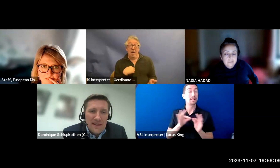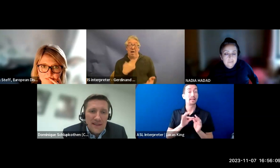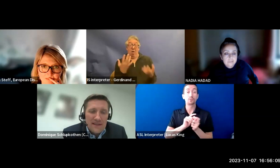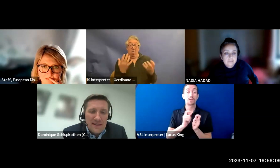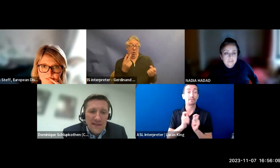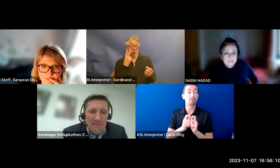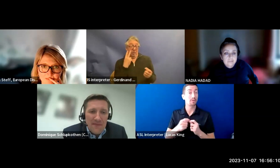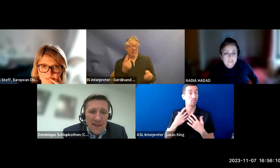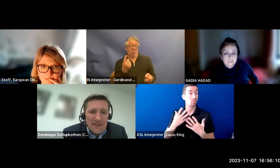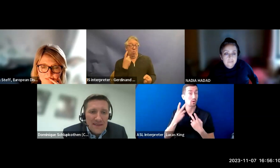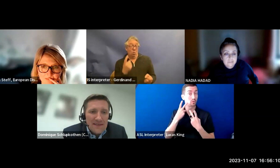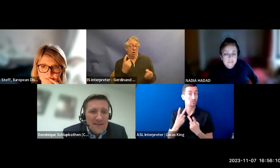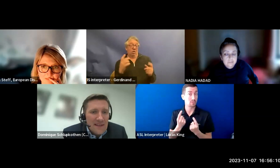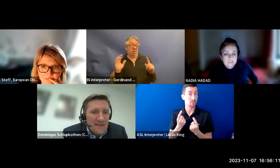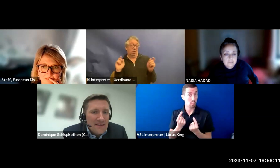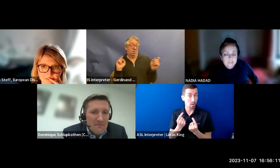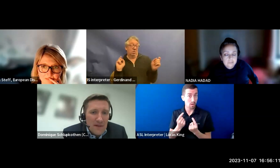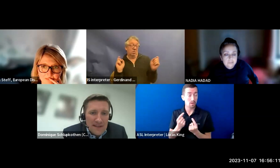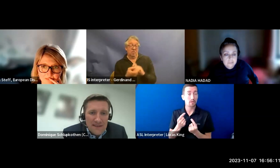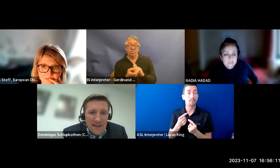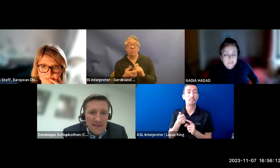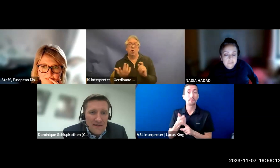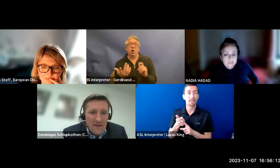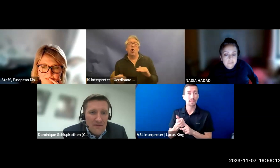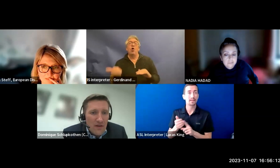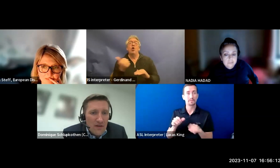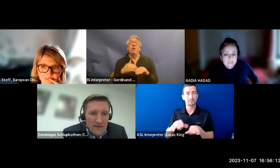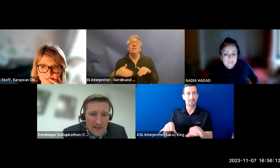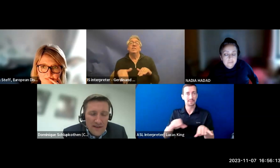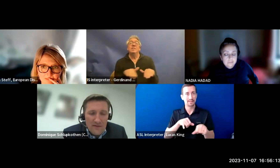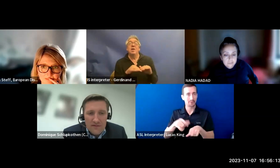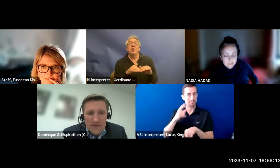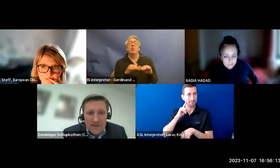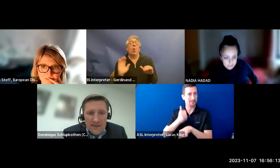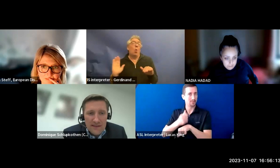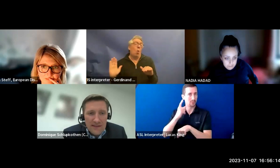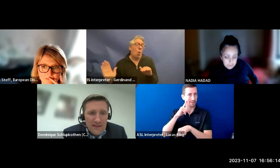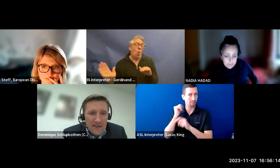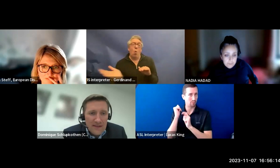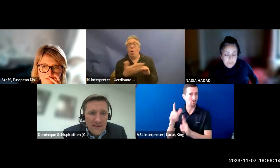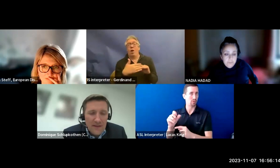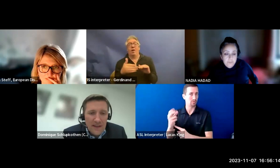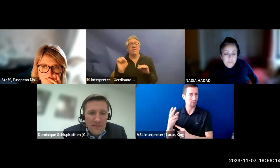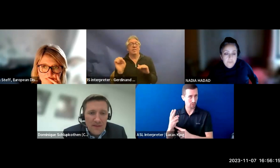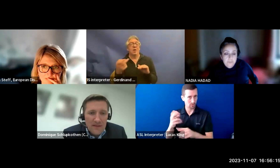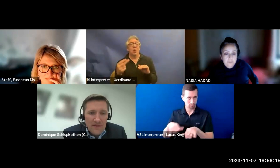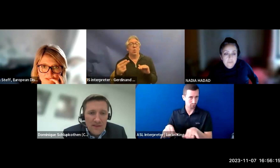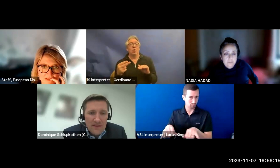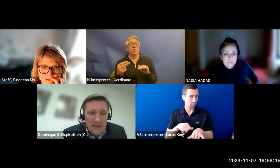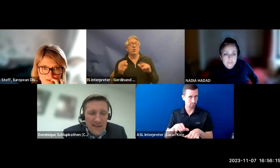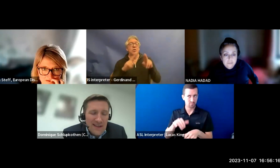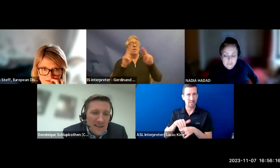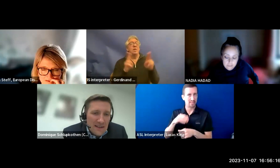it's in the standard mindset of headquarters in the international development community